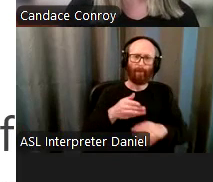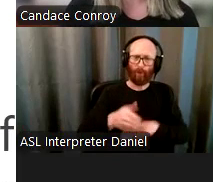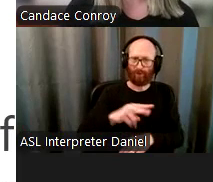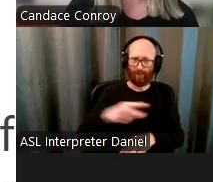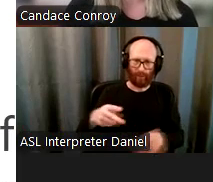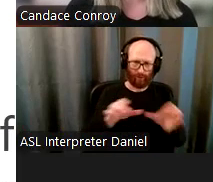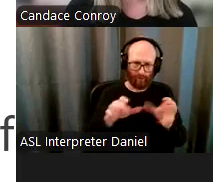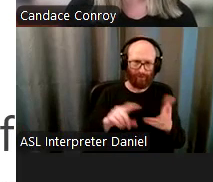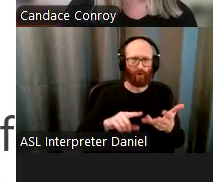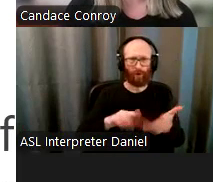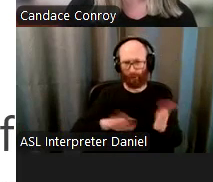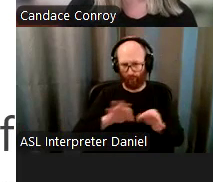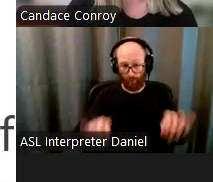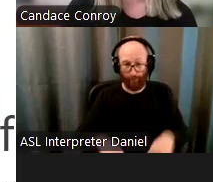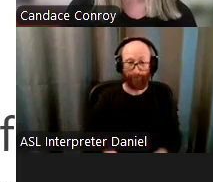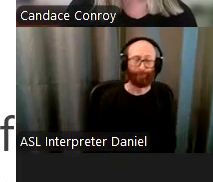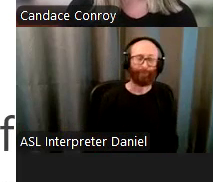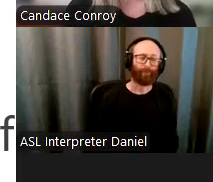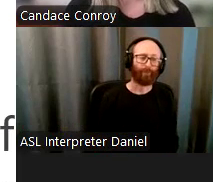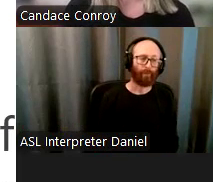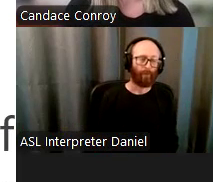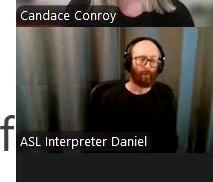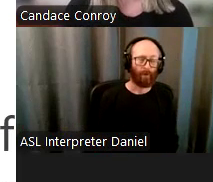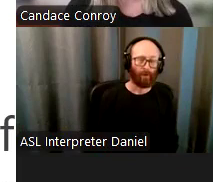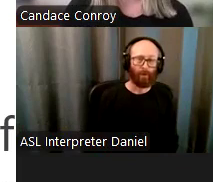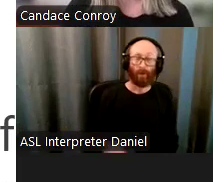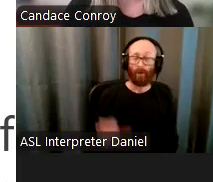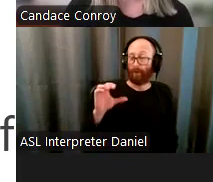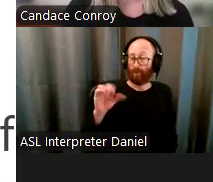makes Core Plus what it is and it's really what sets us apart from any other